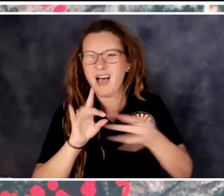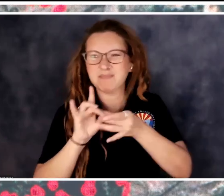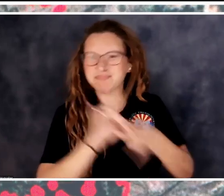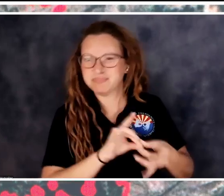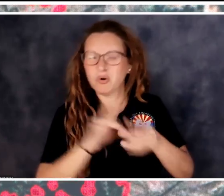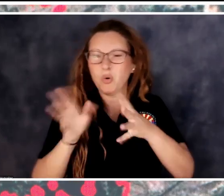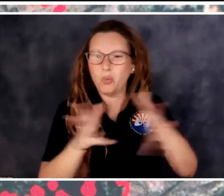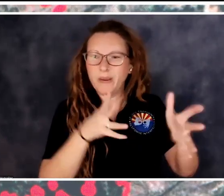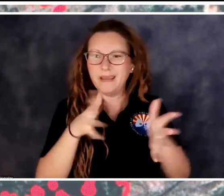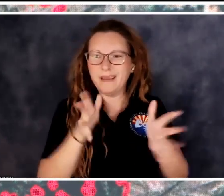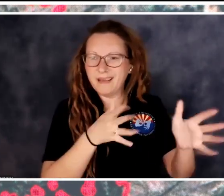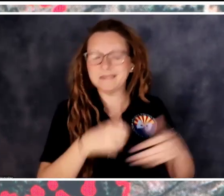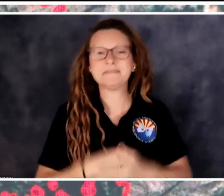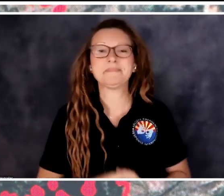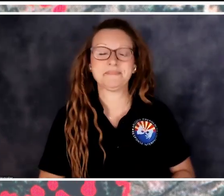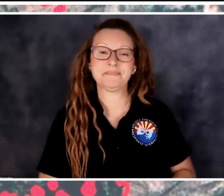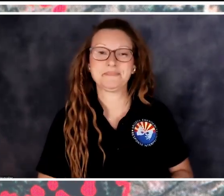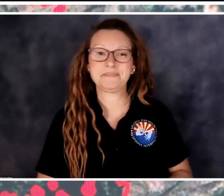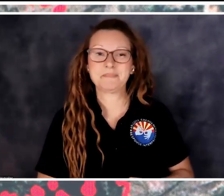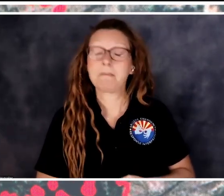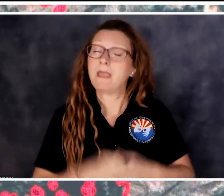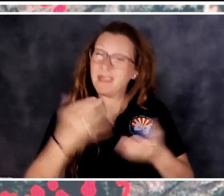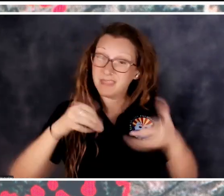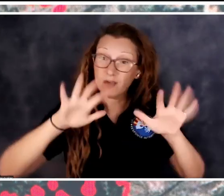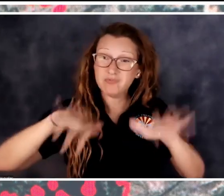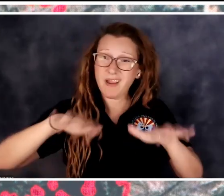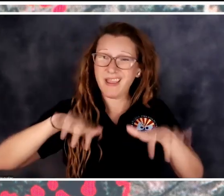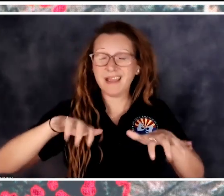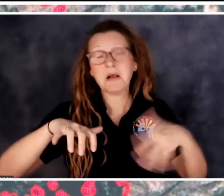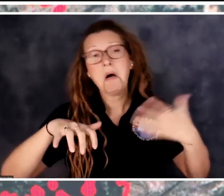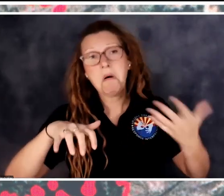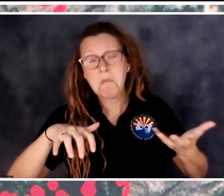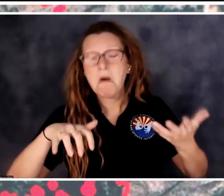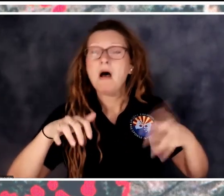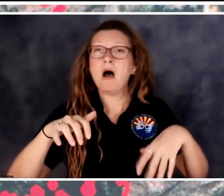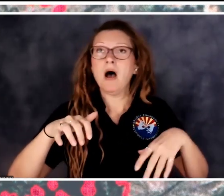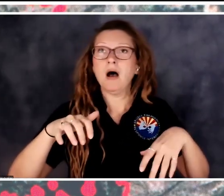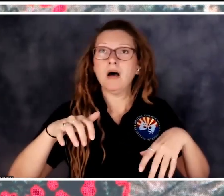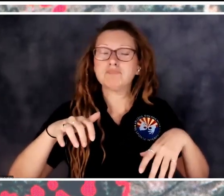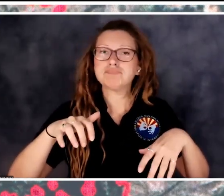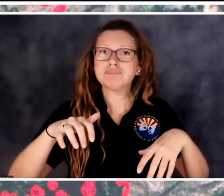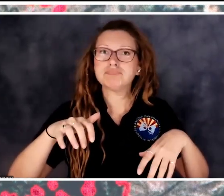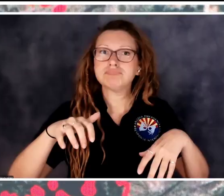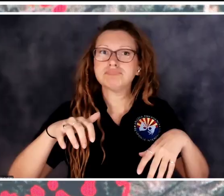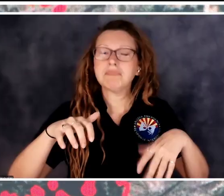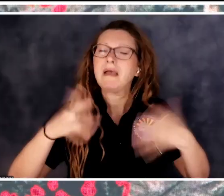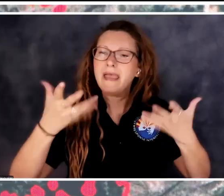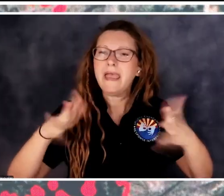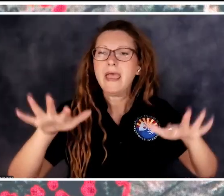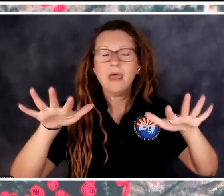The precipitation that we received, you know, we kind of look at it being a slow season, slowing event,